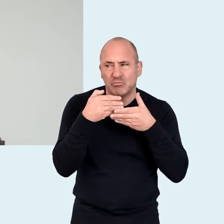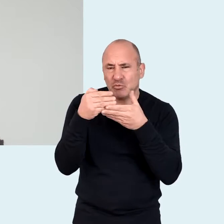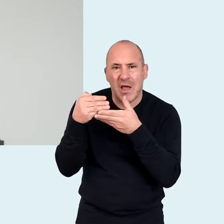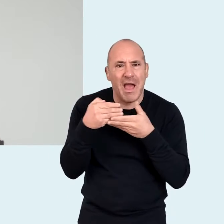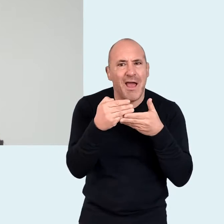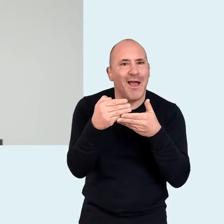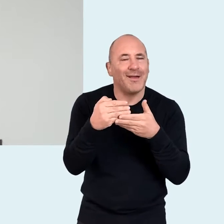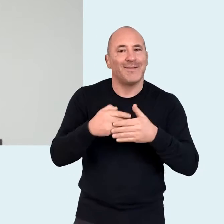sharing perspectives.